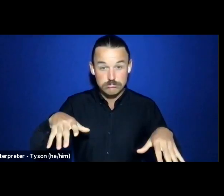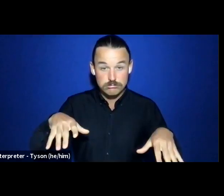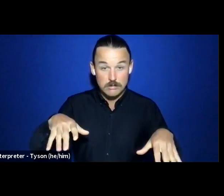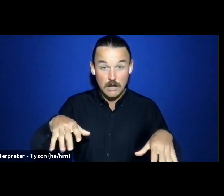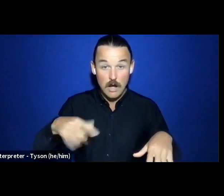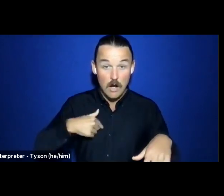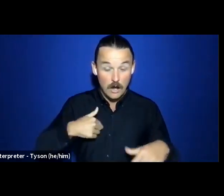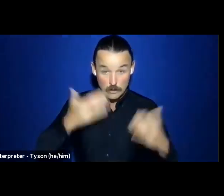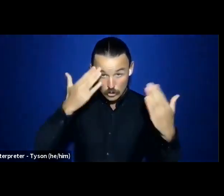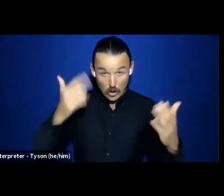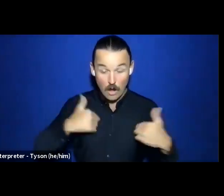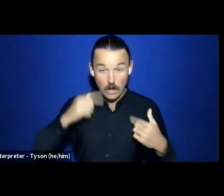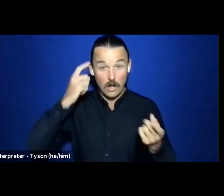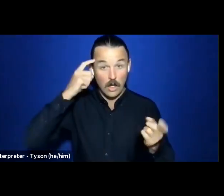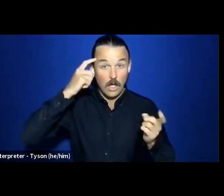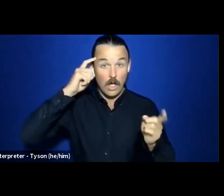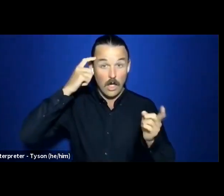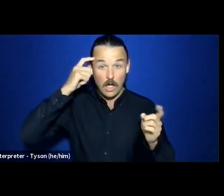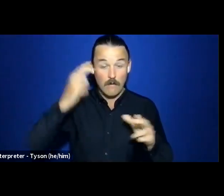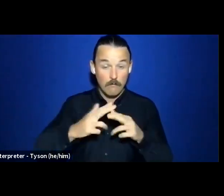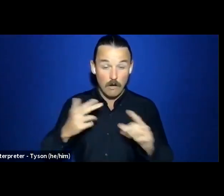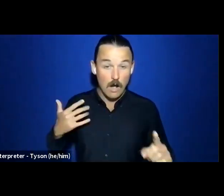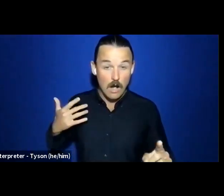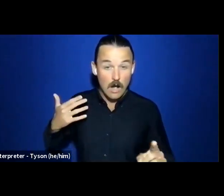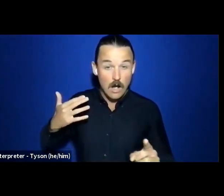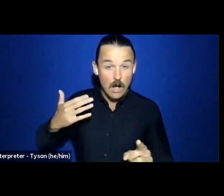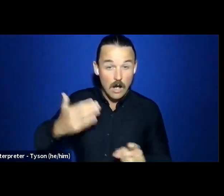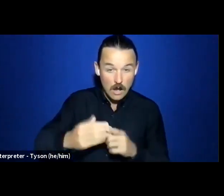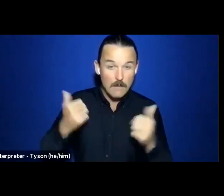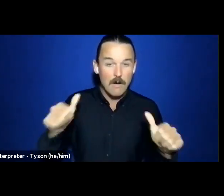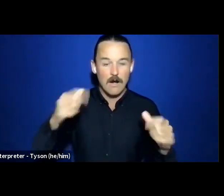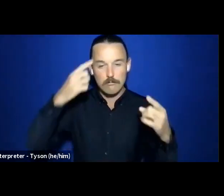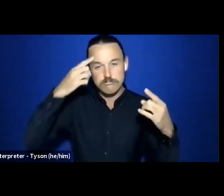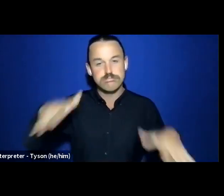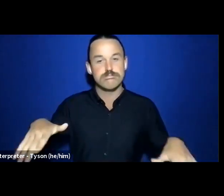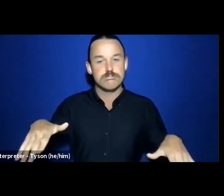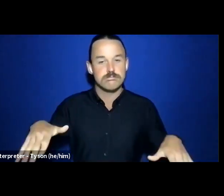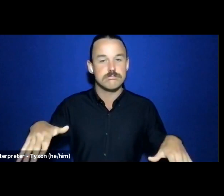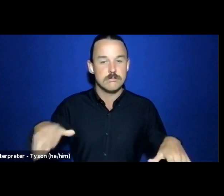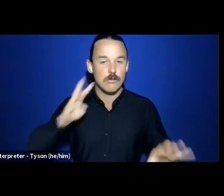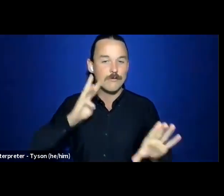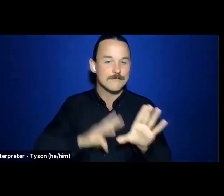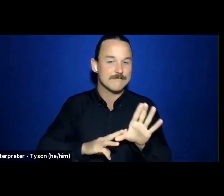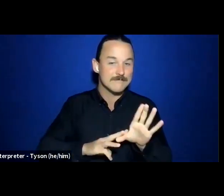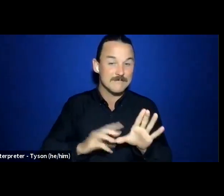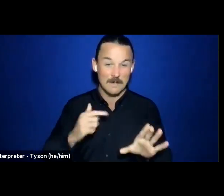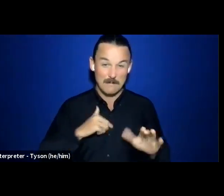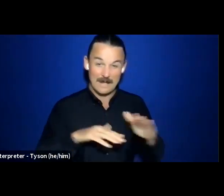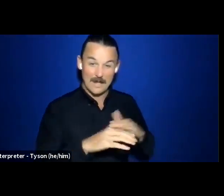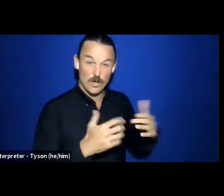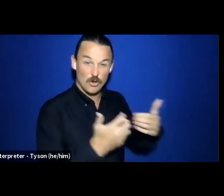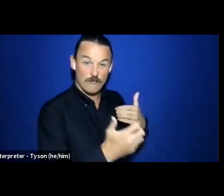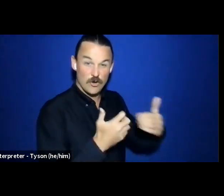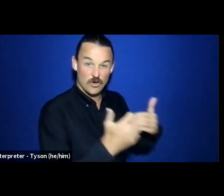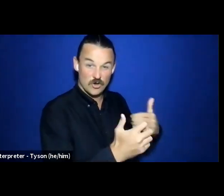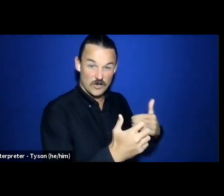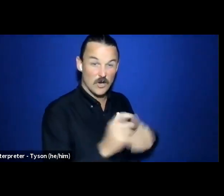anxiety I hadn't heard i've been carrying for very. y long ng time time. I was in the penultimate year I was in the penultimate year of university, and it was the thought of stuffing into my